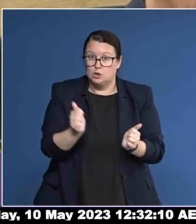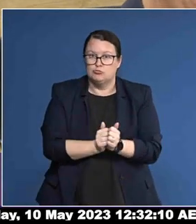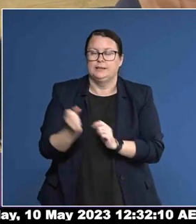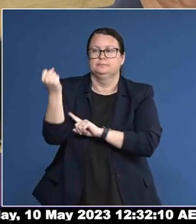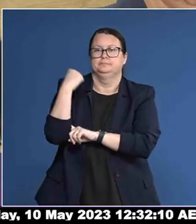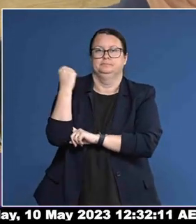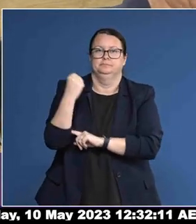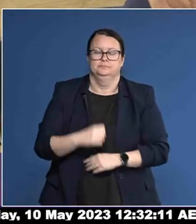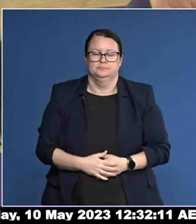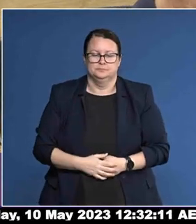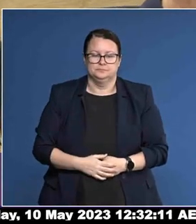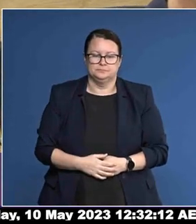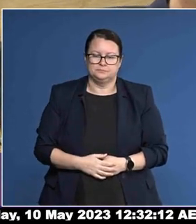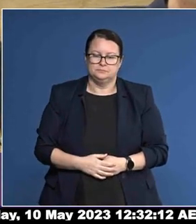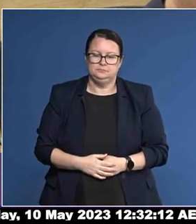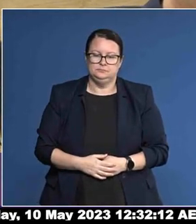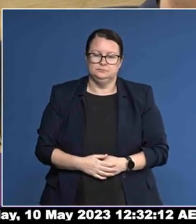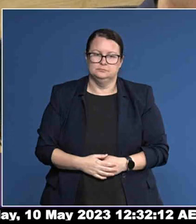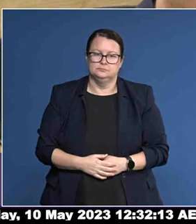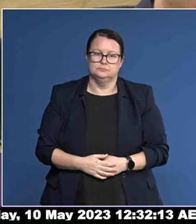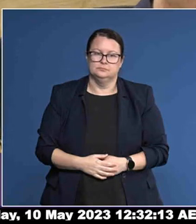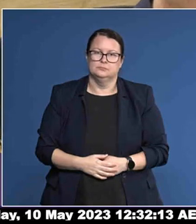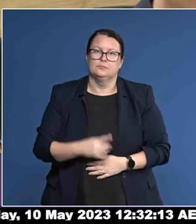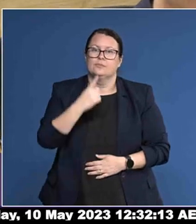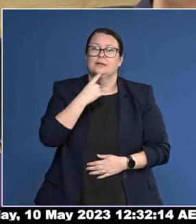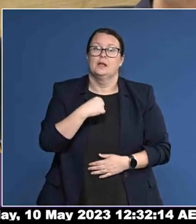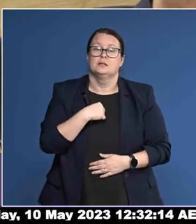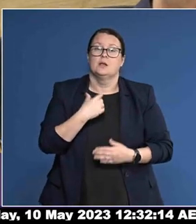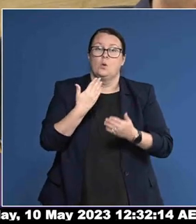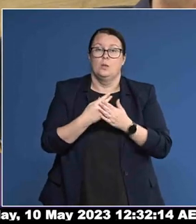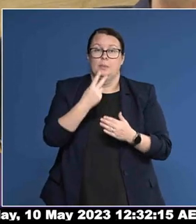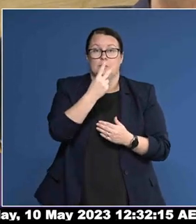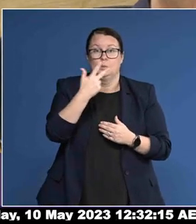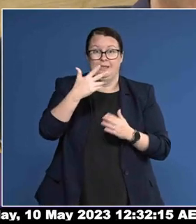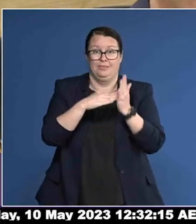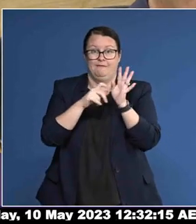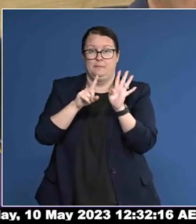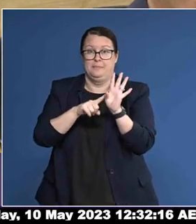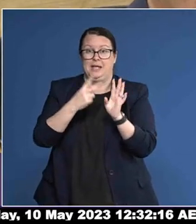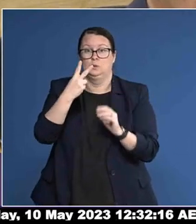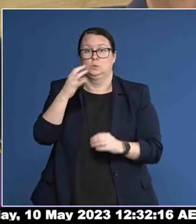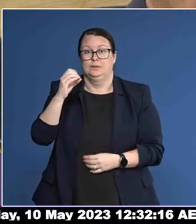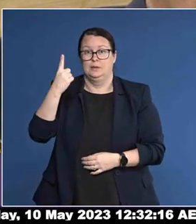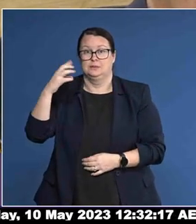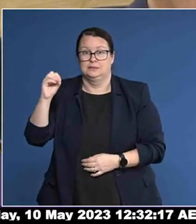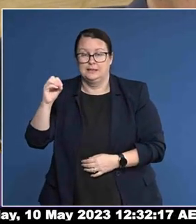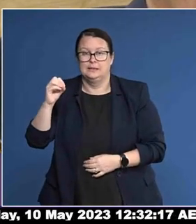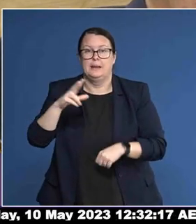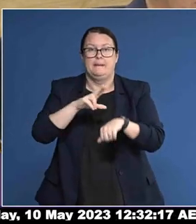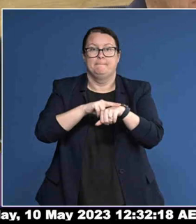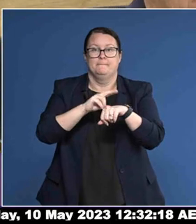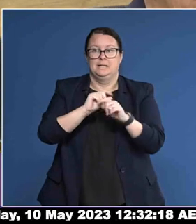This record tells us on 28 May 2010, police attended the family home at that